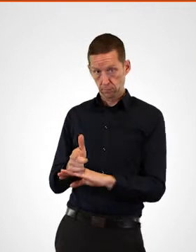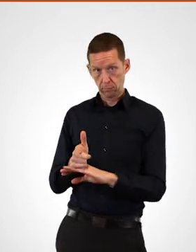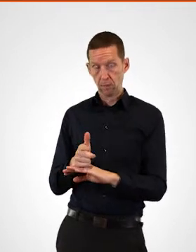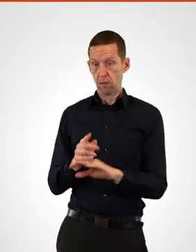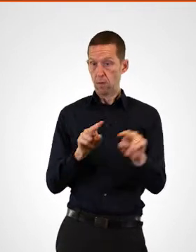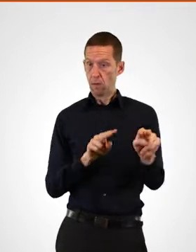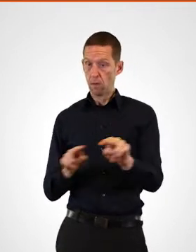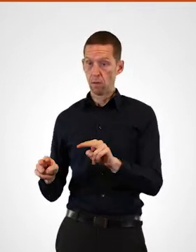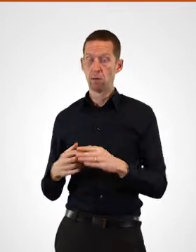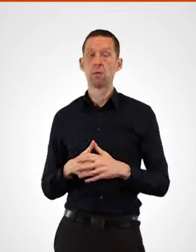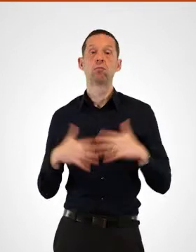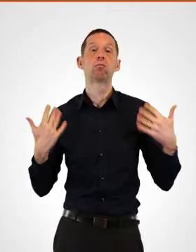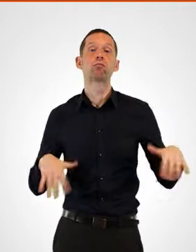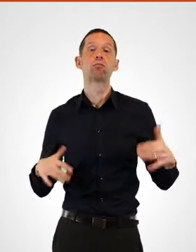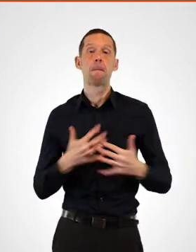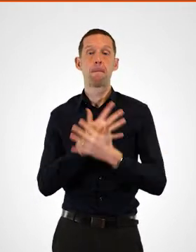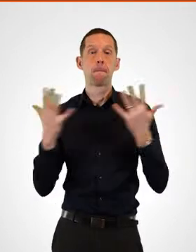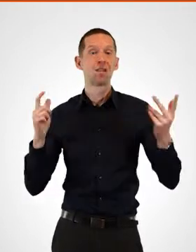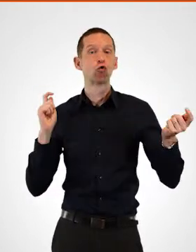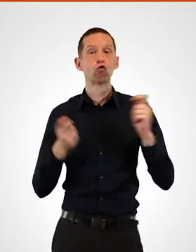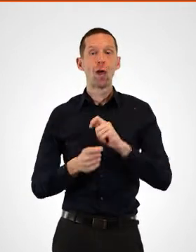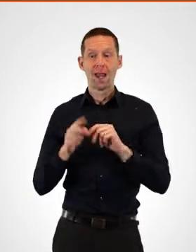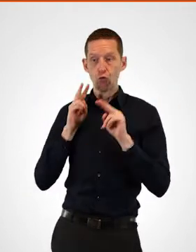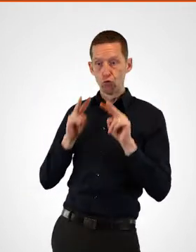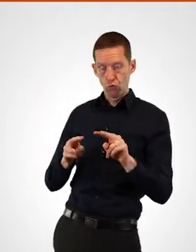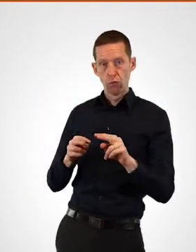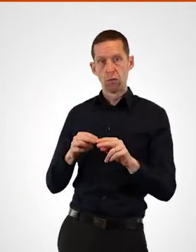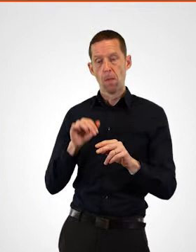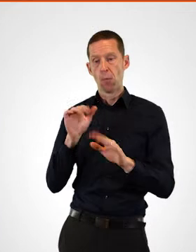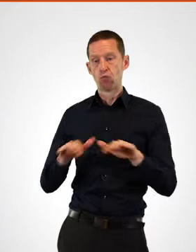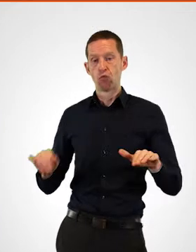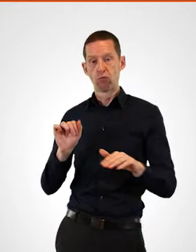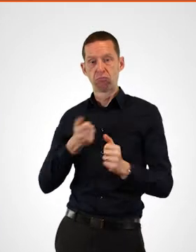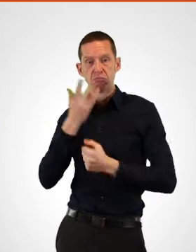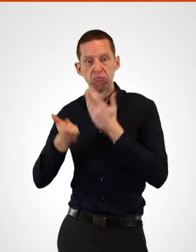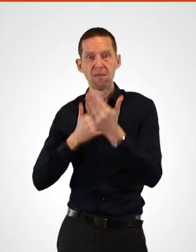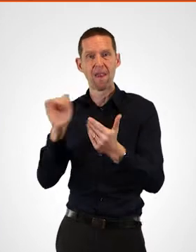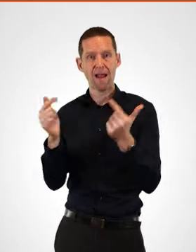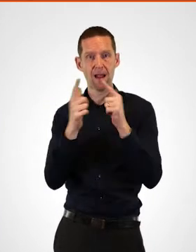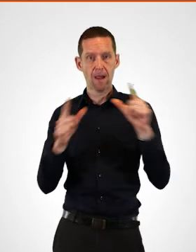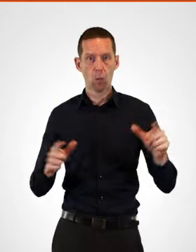What they found was a dramatic change in the scope of the children's language.